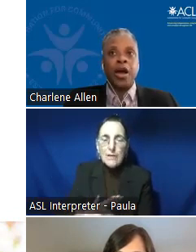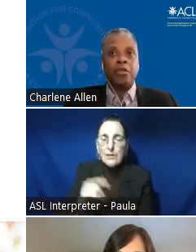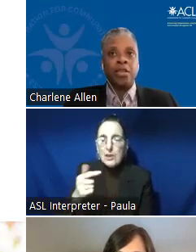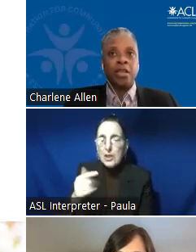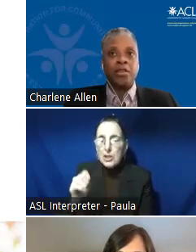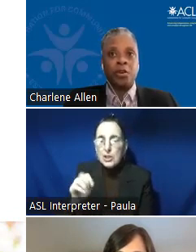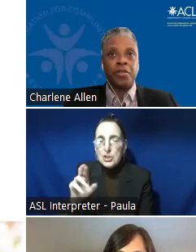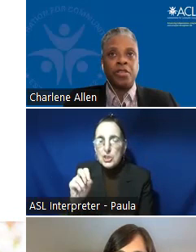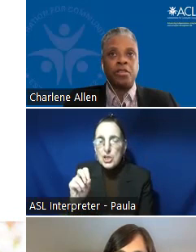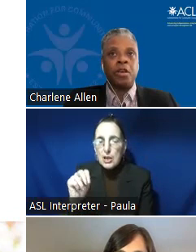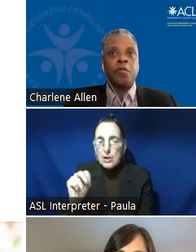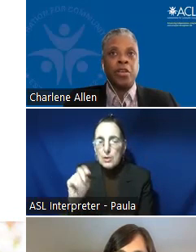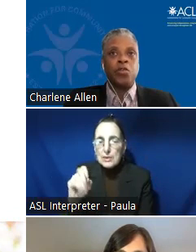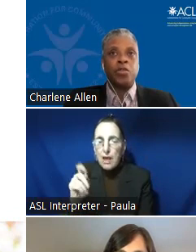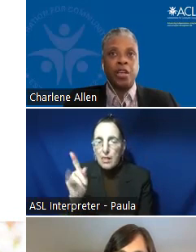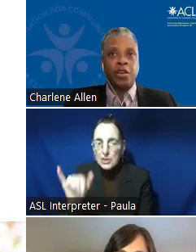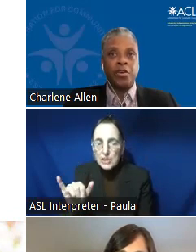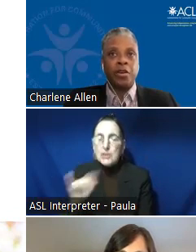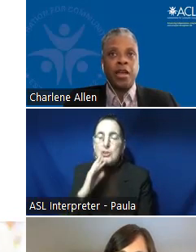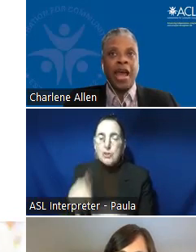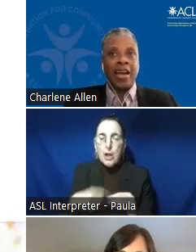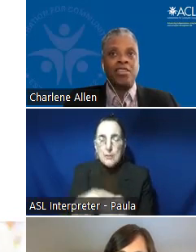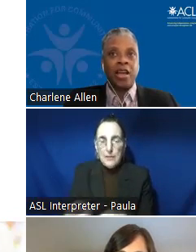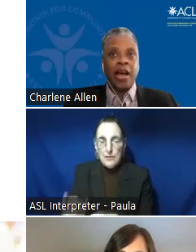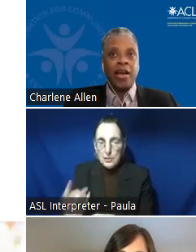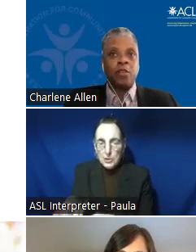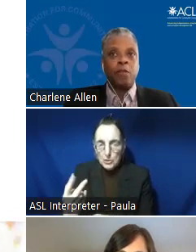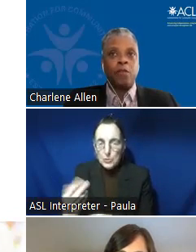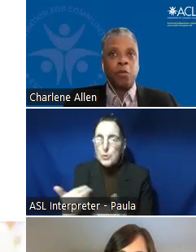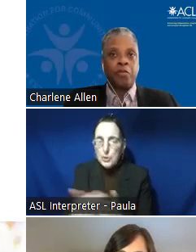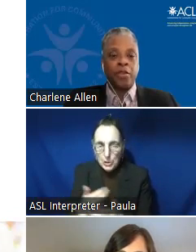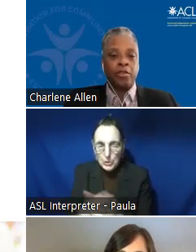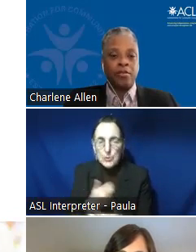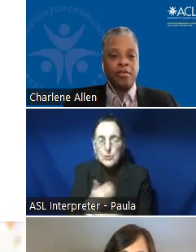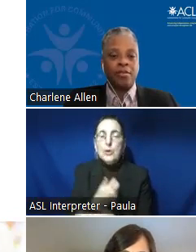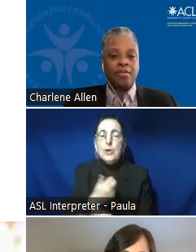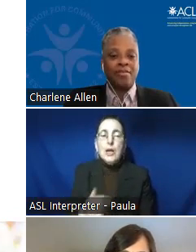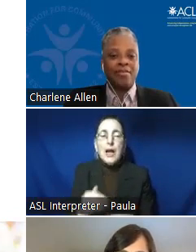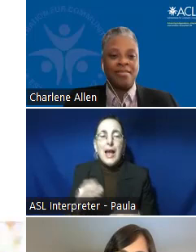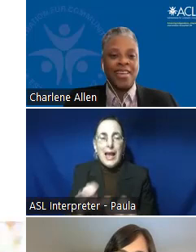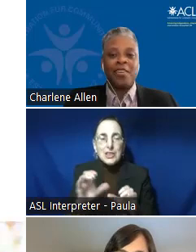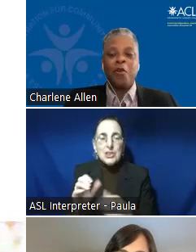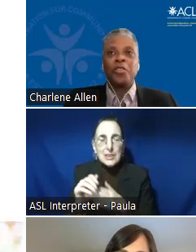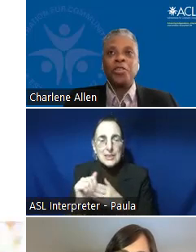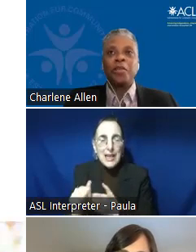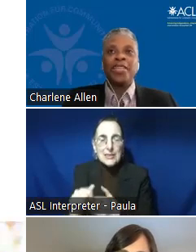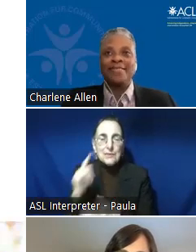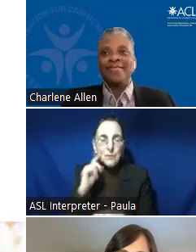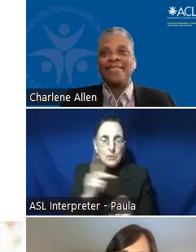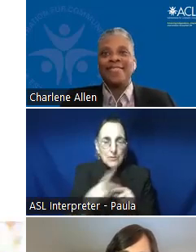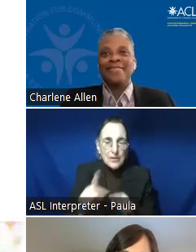housing and services resource center action guides for professionals. Over to you, Emily.